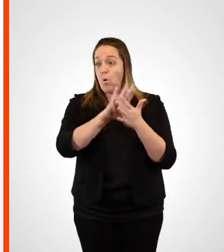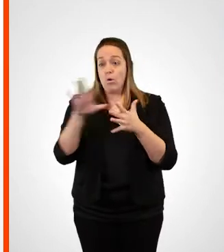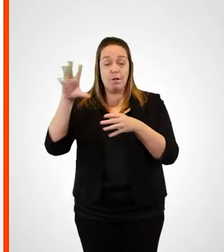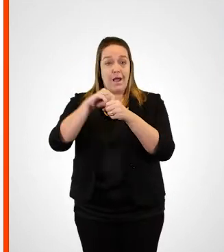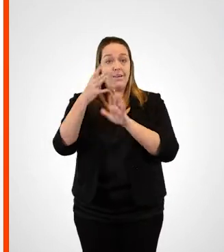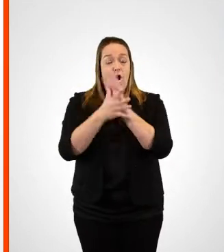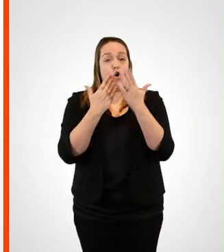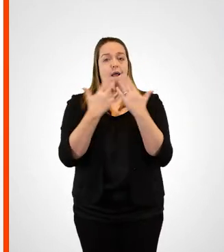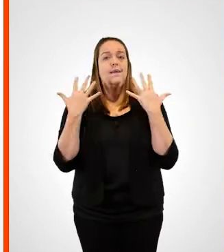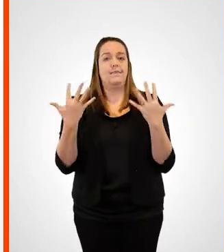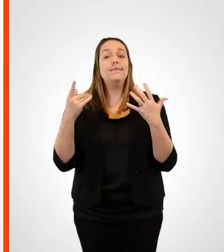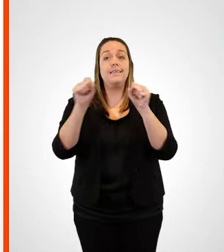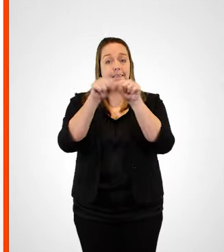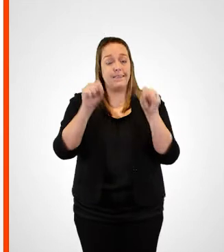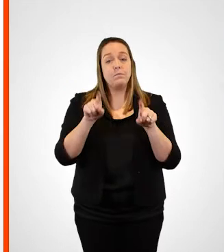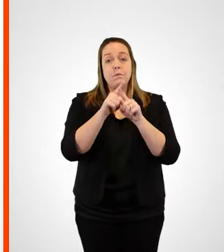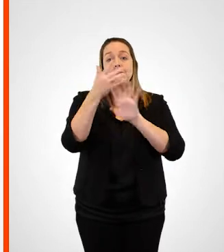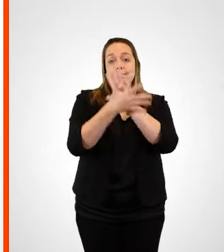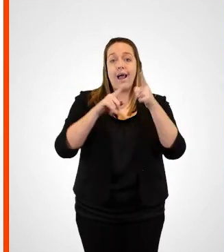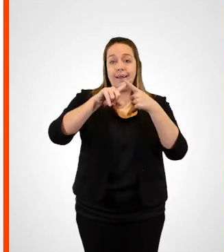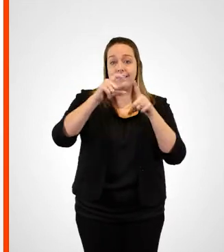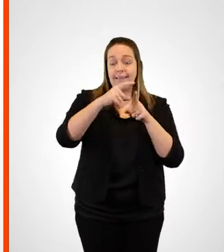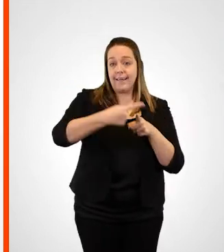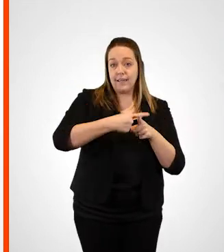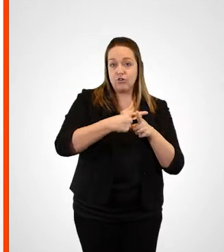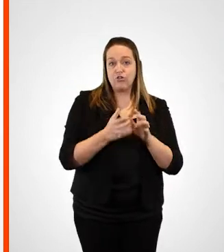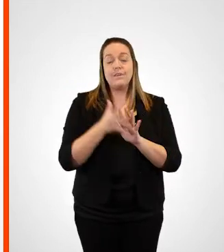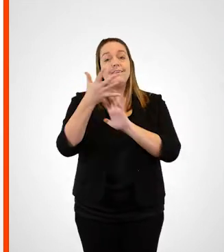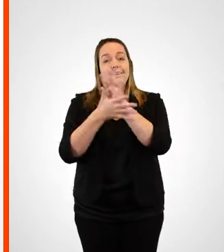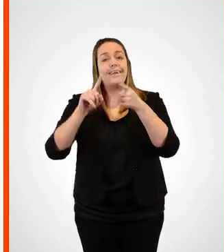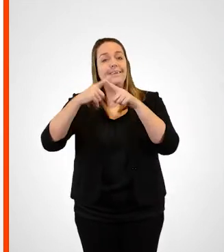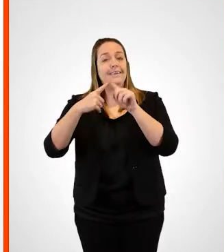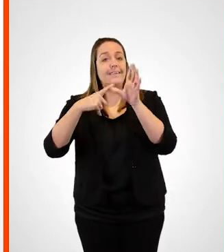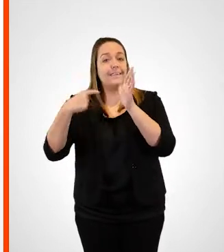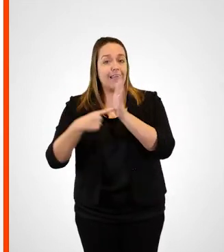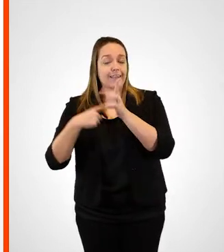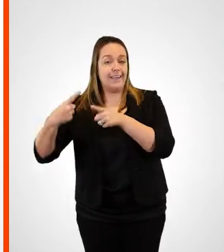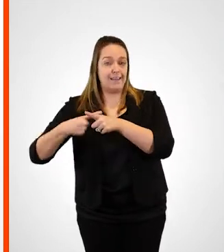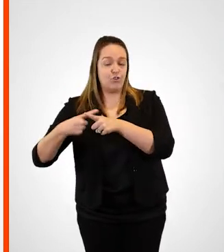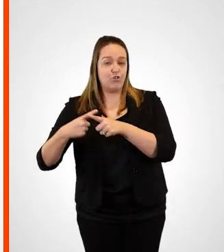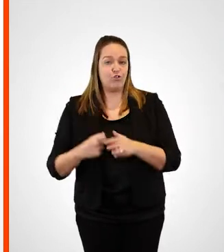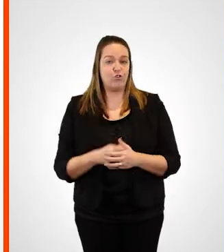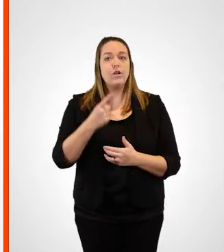These are systems such as Signed English, Signing Exact English. If you go to the S.E.E.